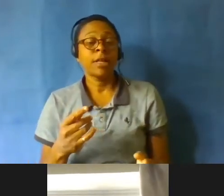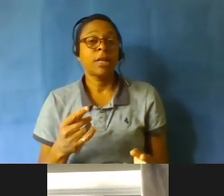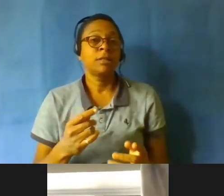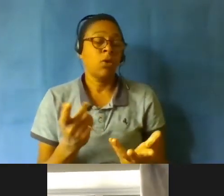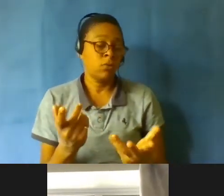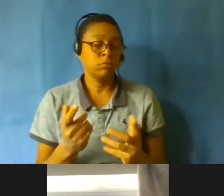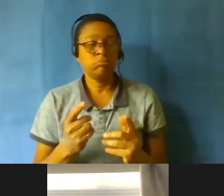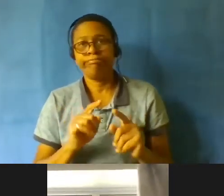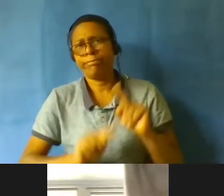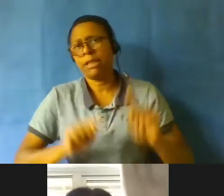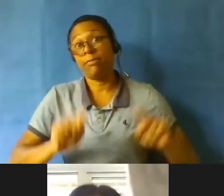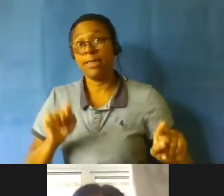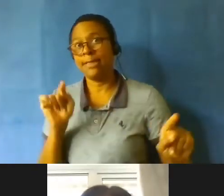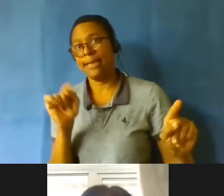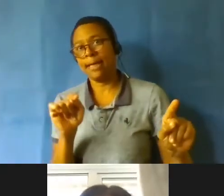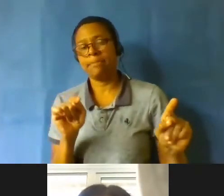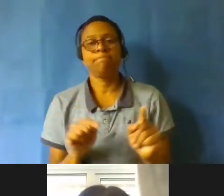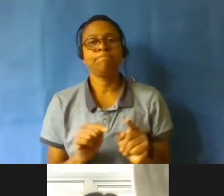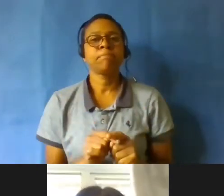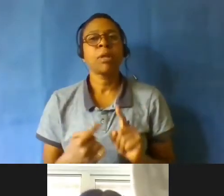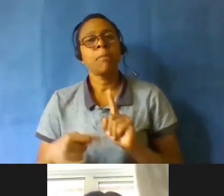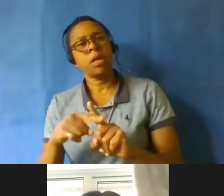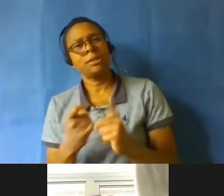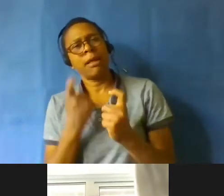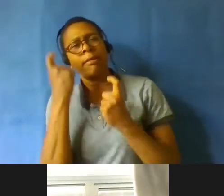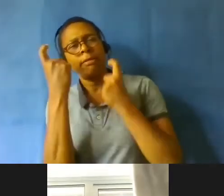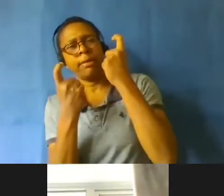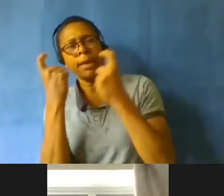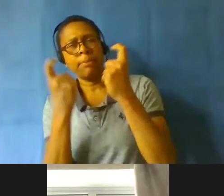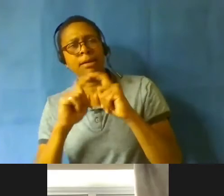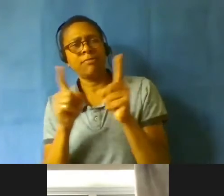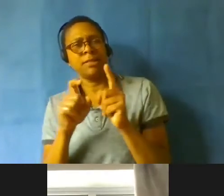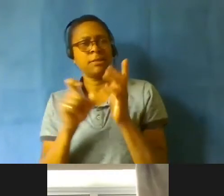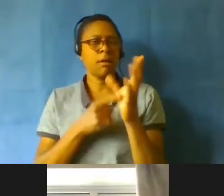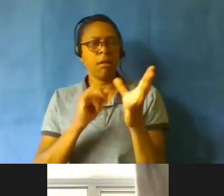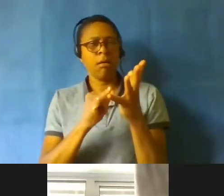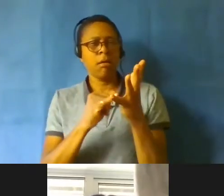took place in those last two papers so one of the things that I think is great